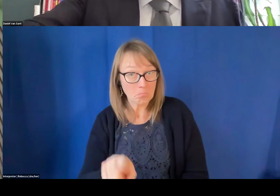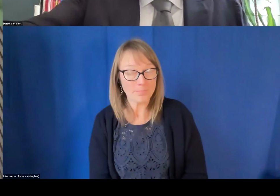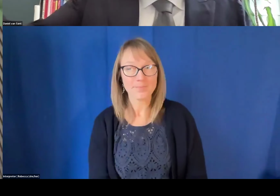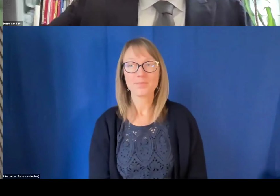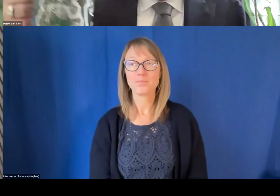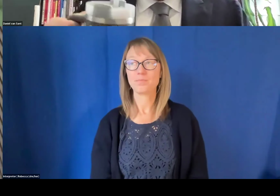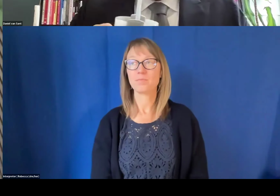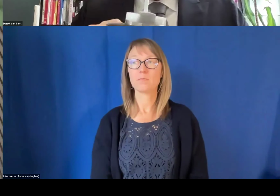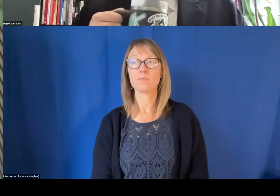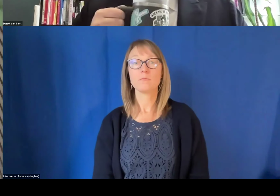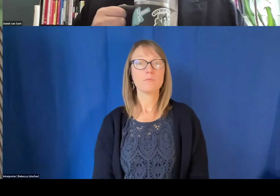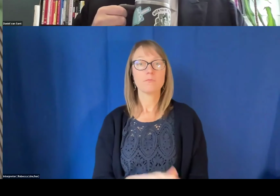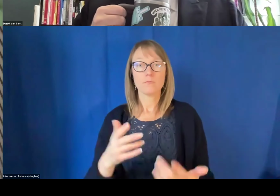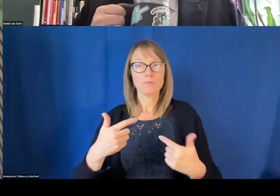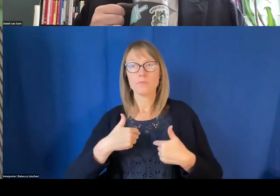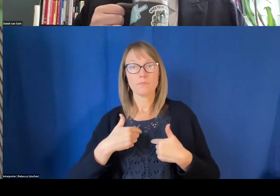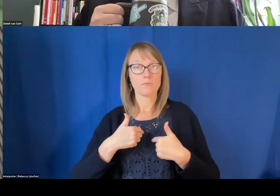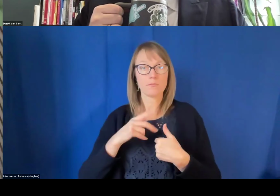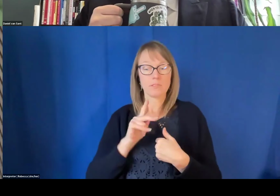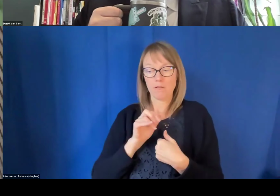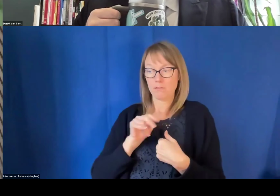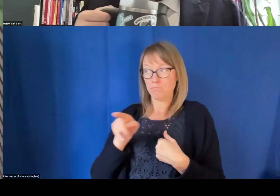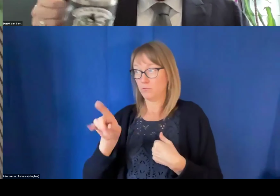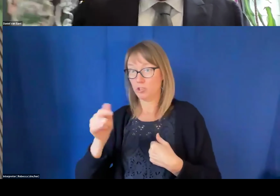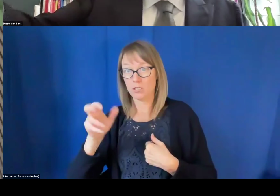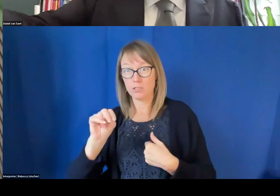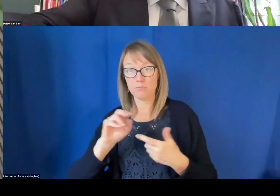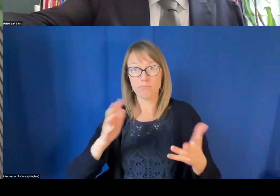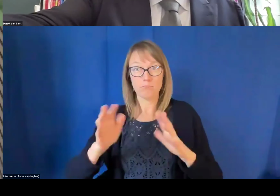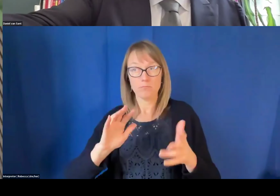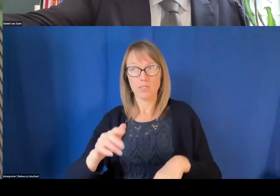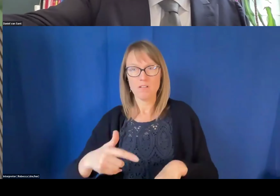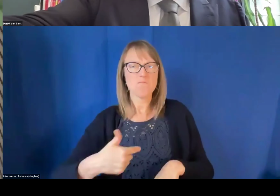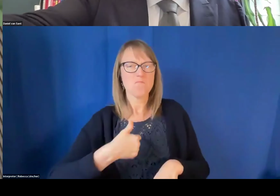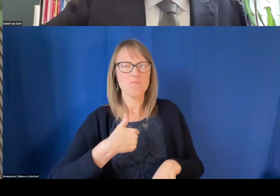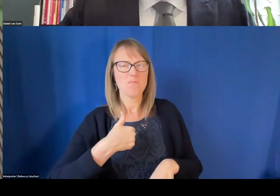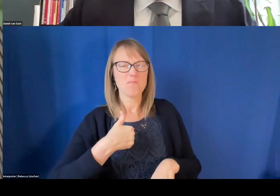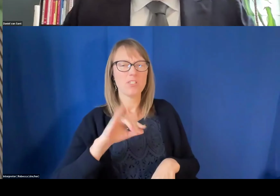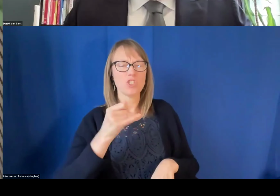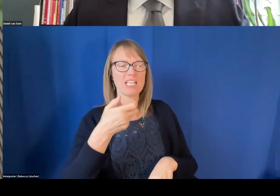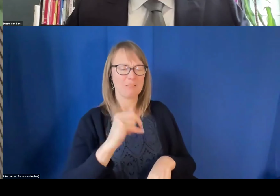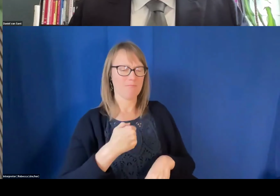Jason, do you wanna take this? I can pile off, do you wanna start? I'll start, I think we have some strategies in the book actually,